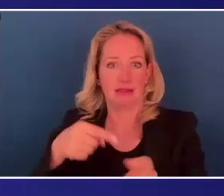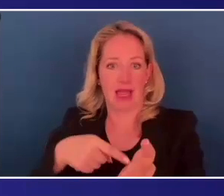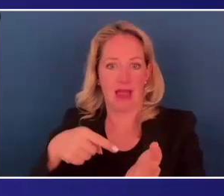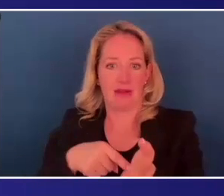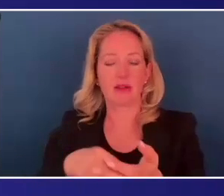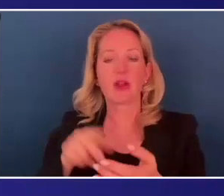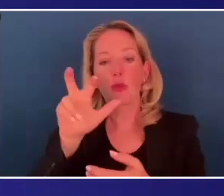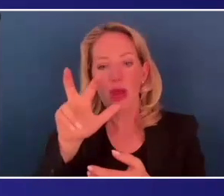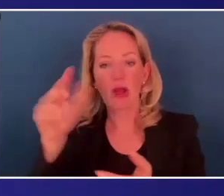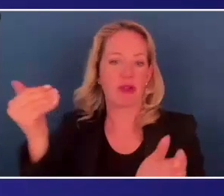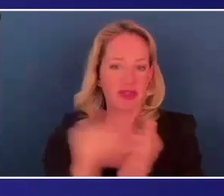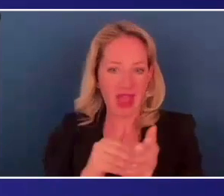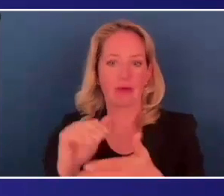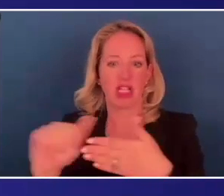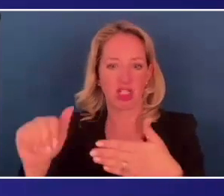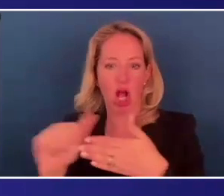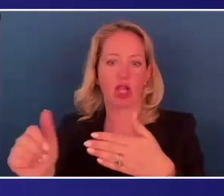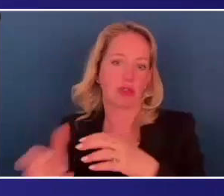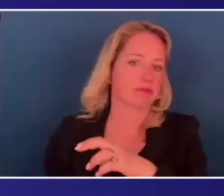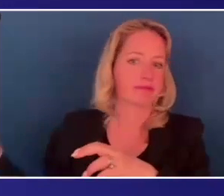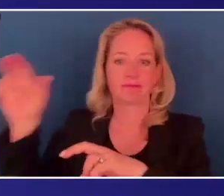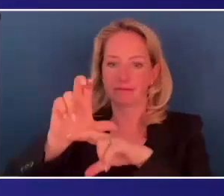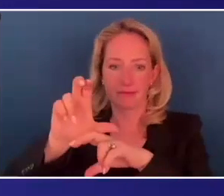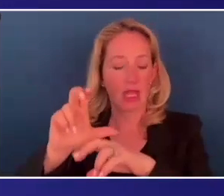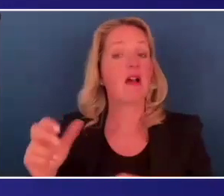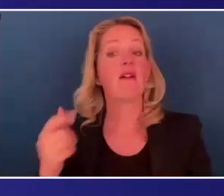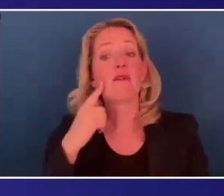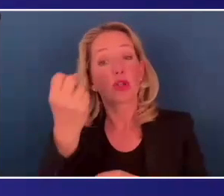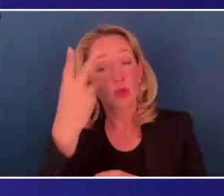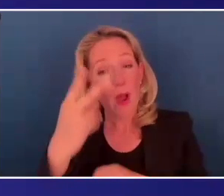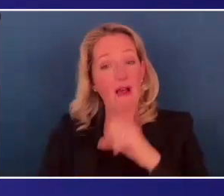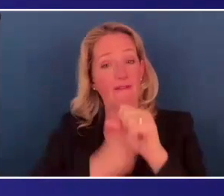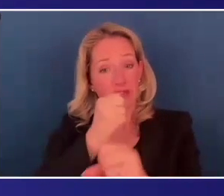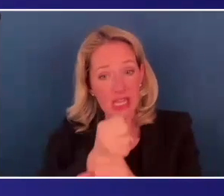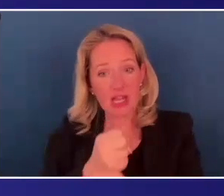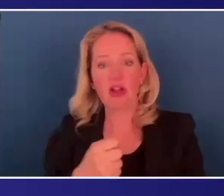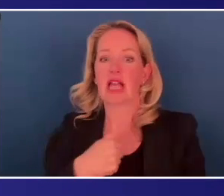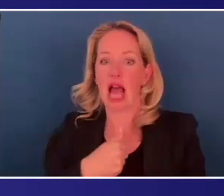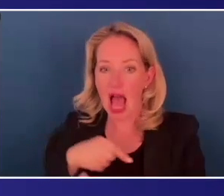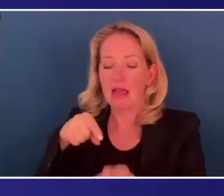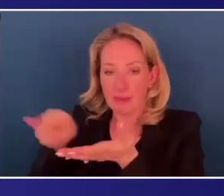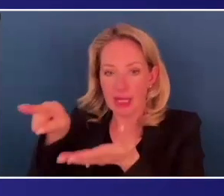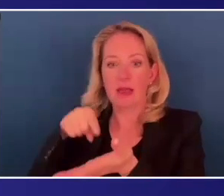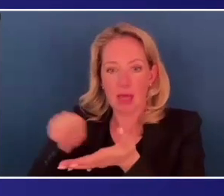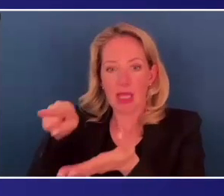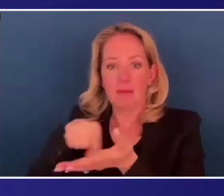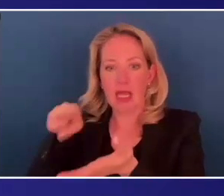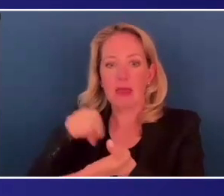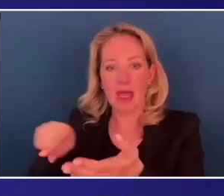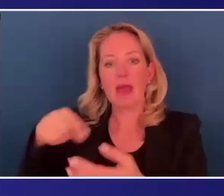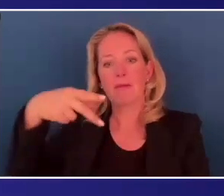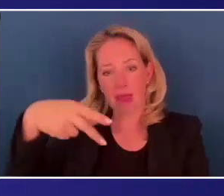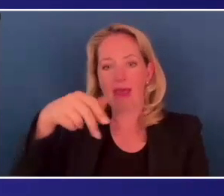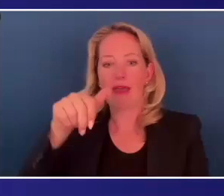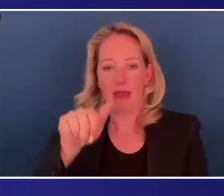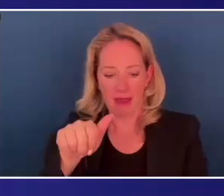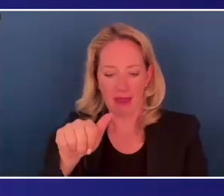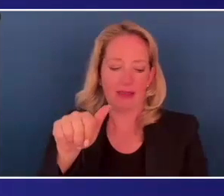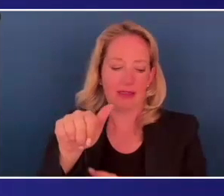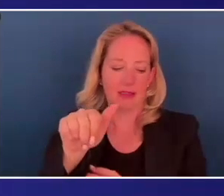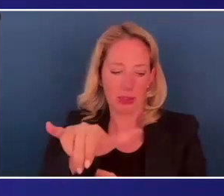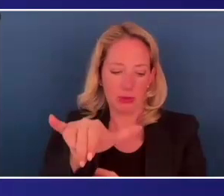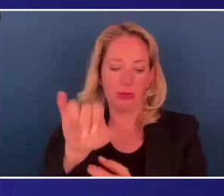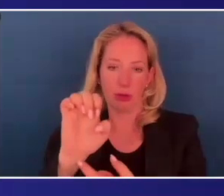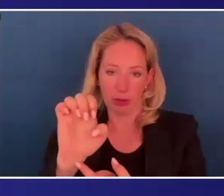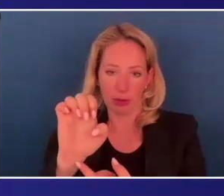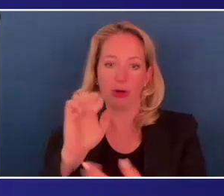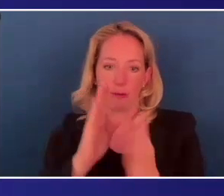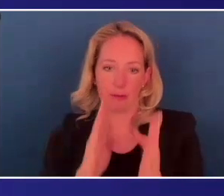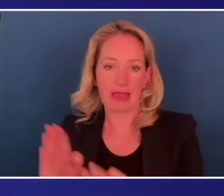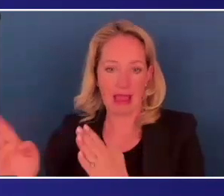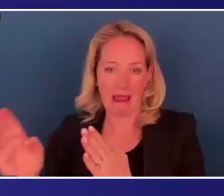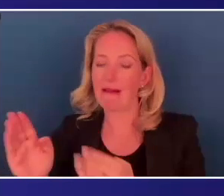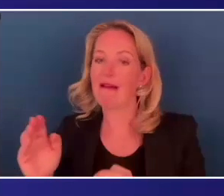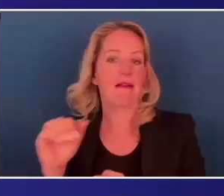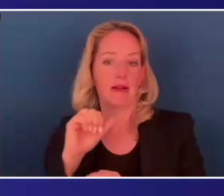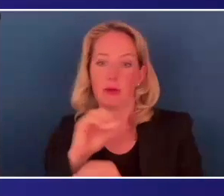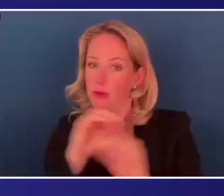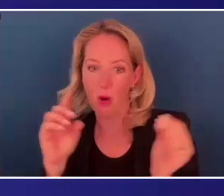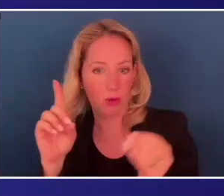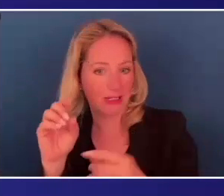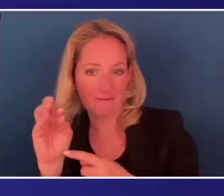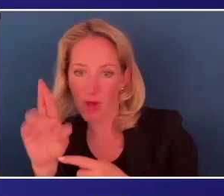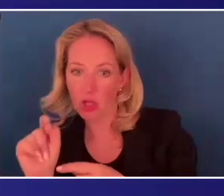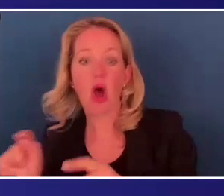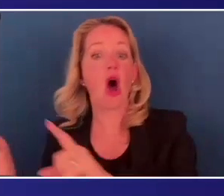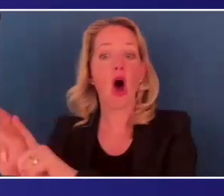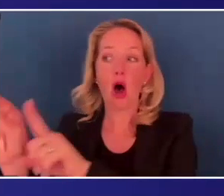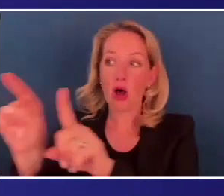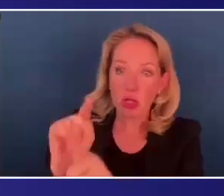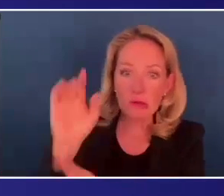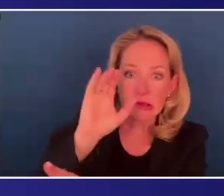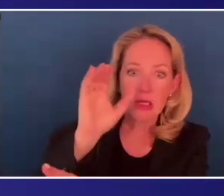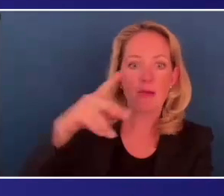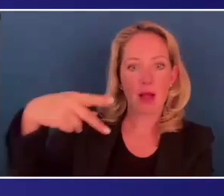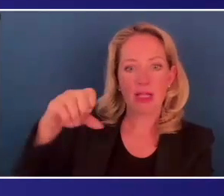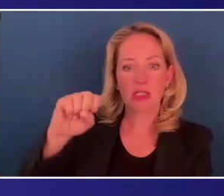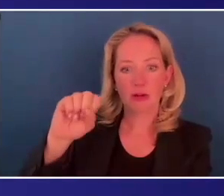I kept my loans out of default using pay-as-yourn plan. I was also pursuing public service loan forgiveness as a local government employee.